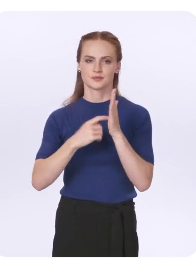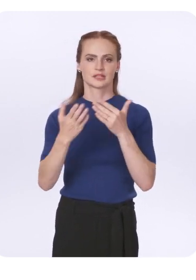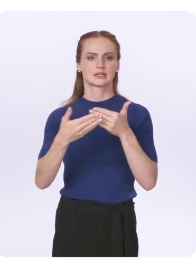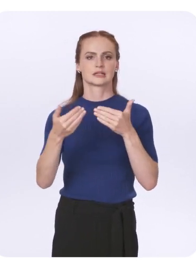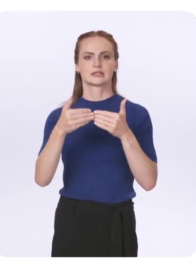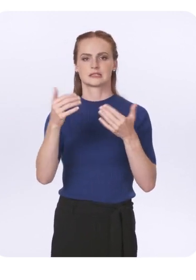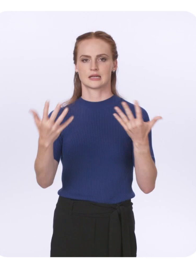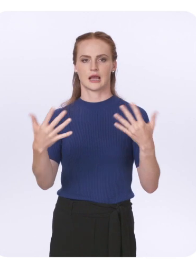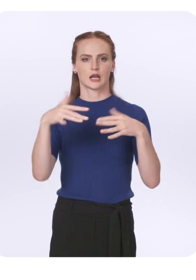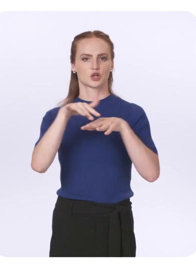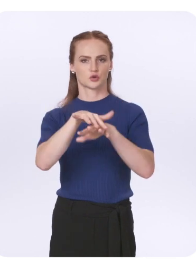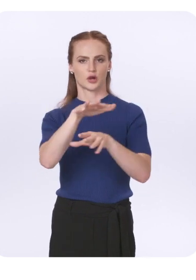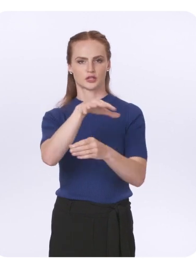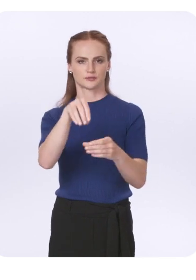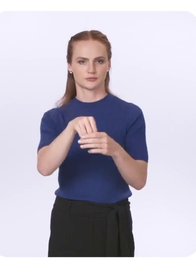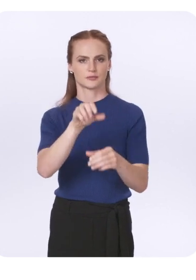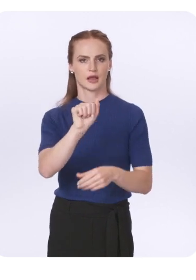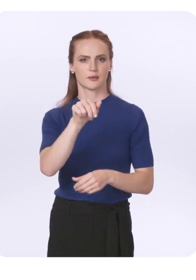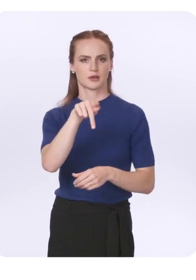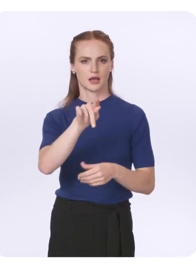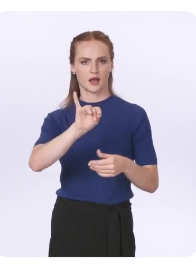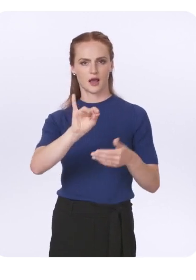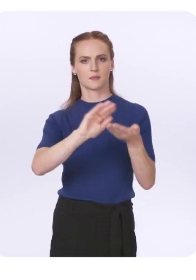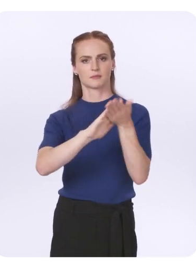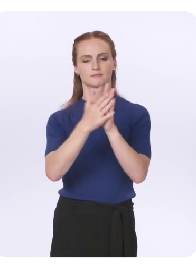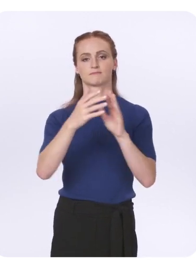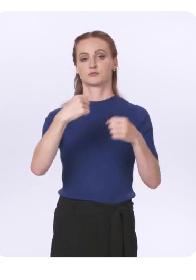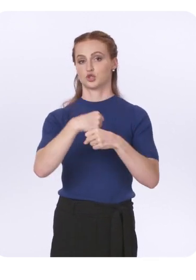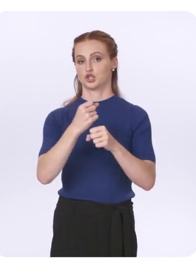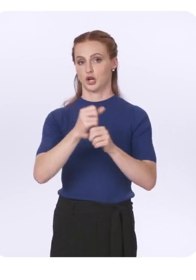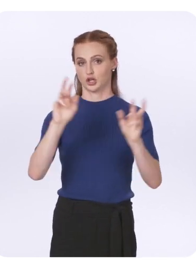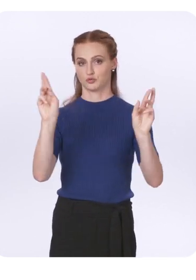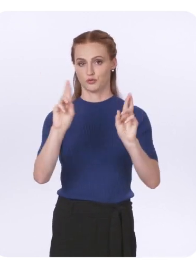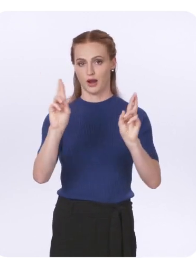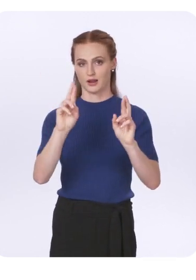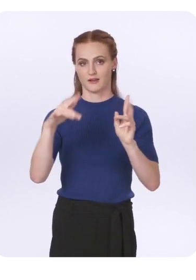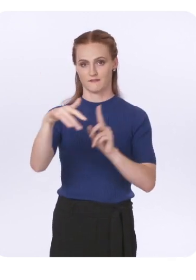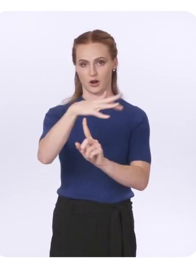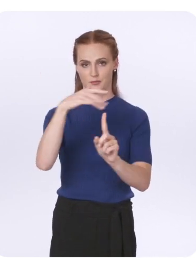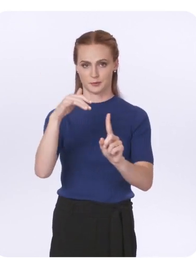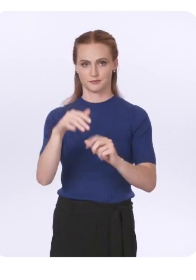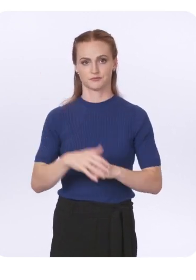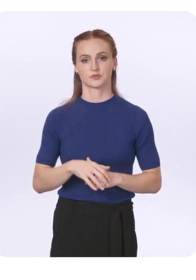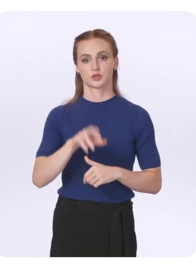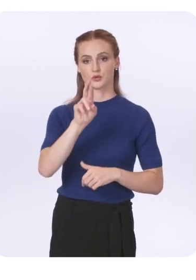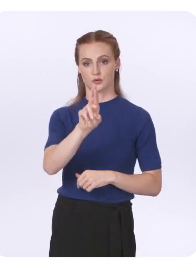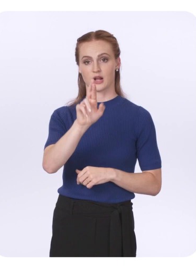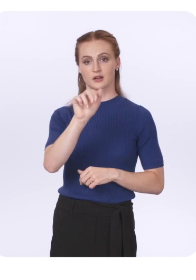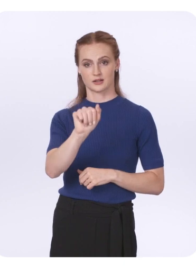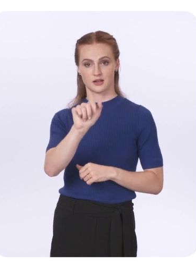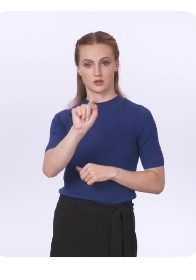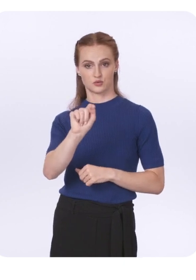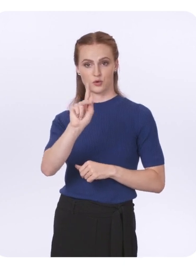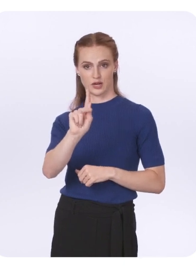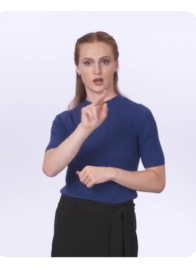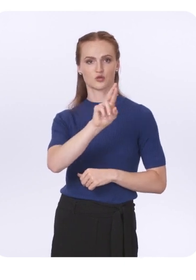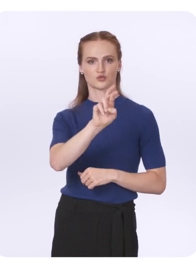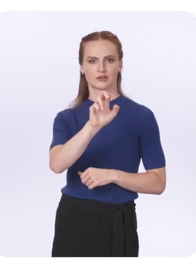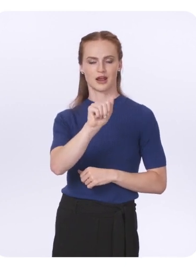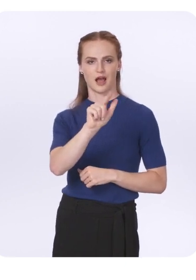Reality Accelerator Toolkit is our answer to that. Also known as RATK.